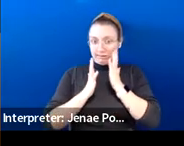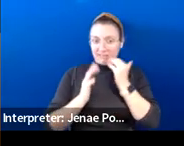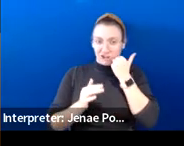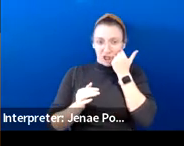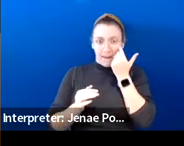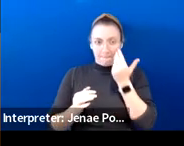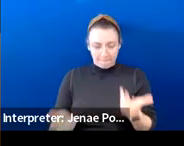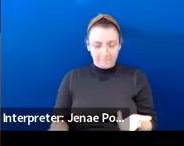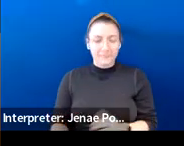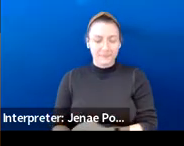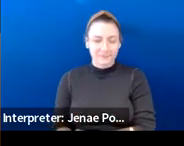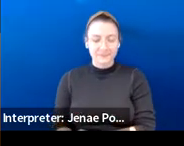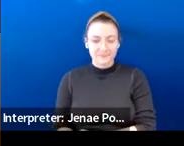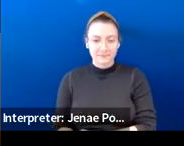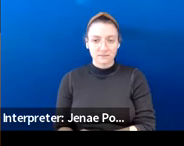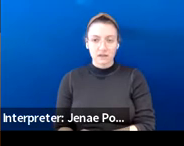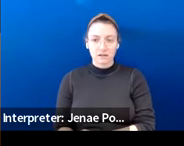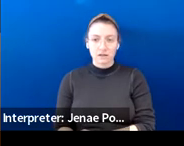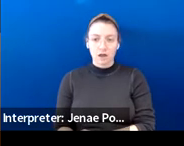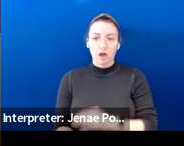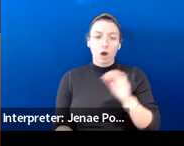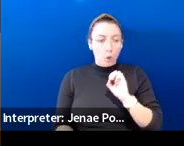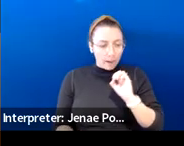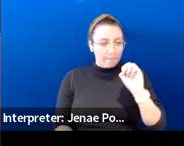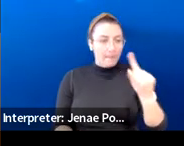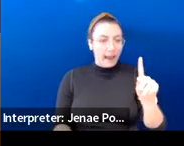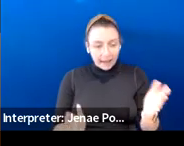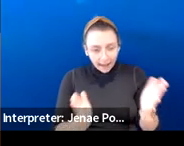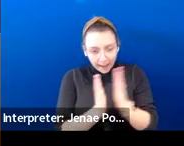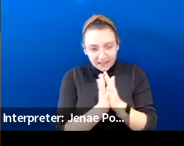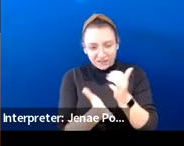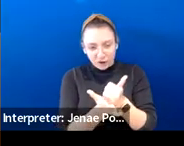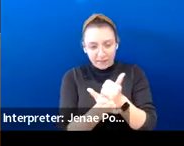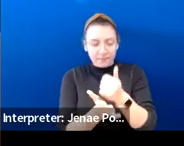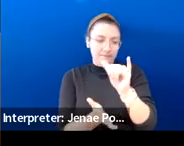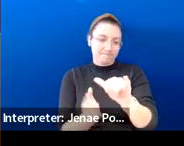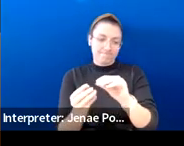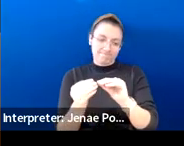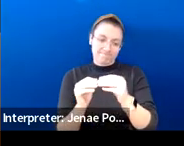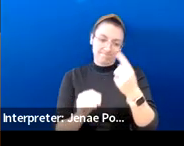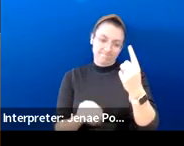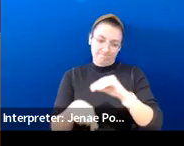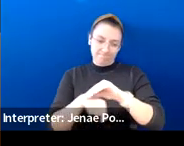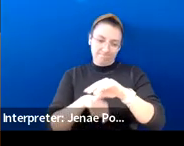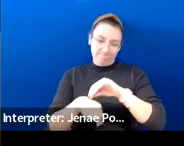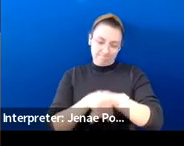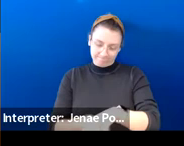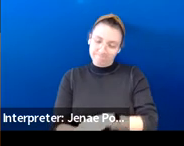So going back and seeking that help is always that, number one, you know, advice I would advise other people to get